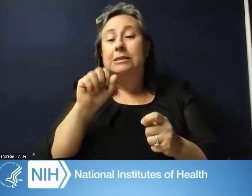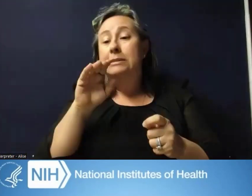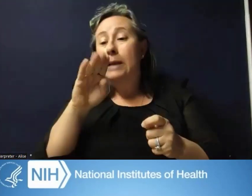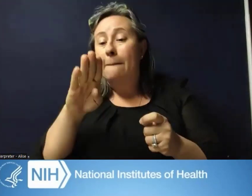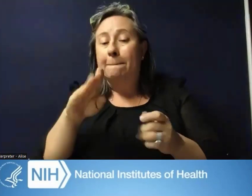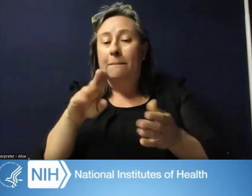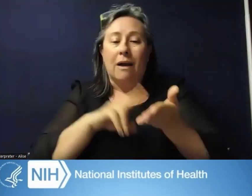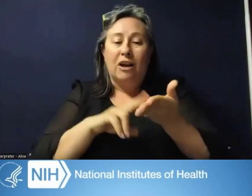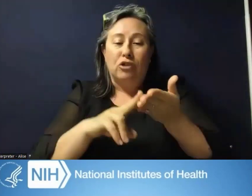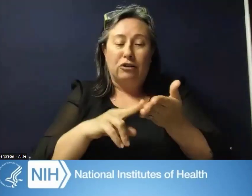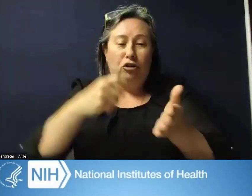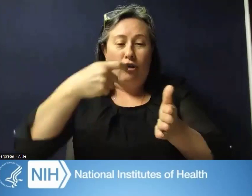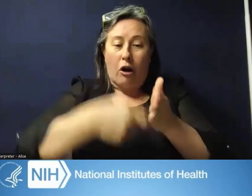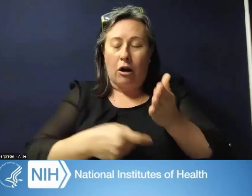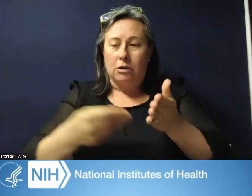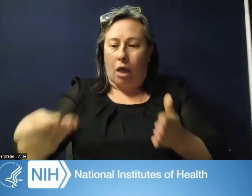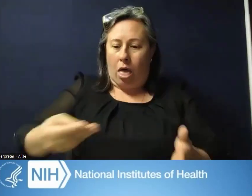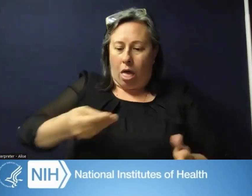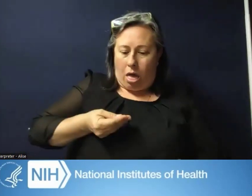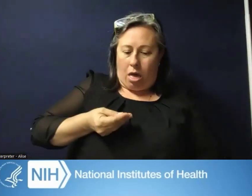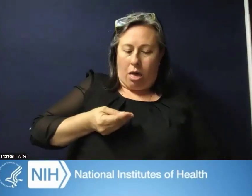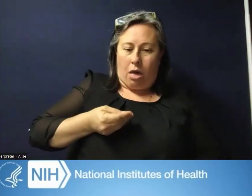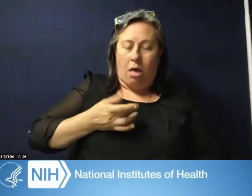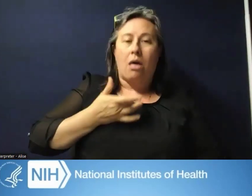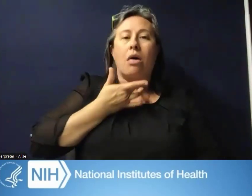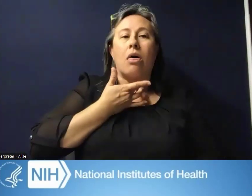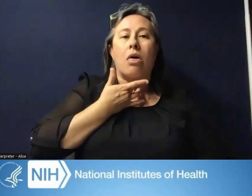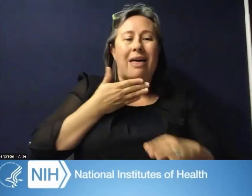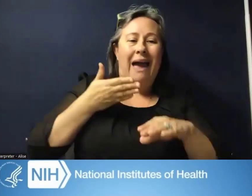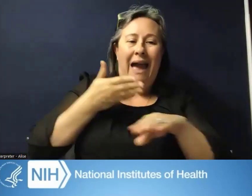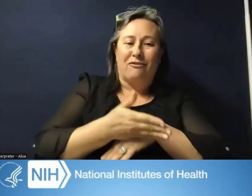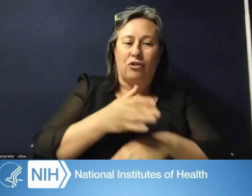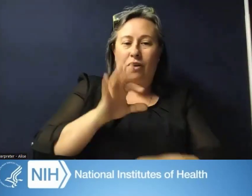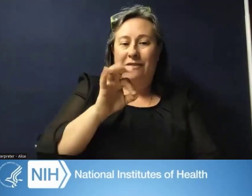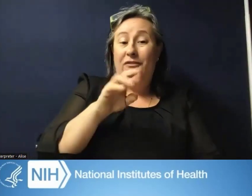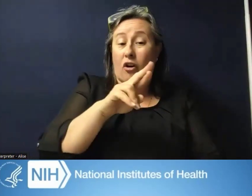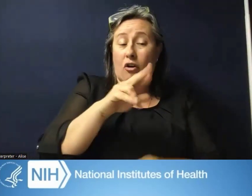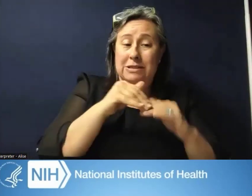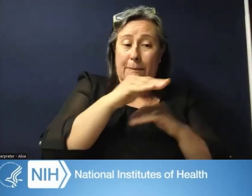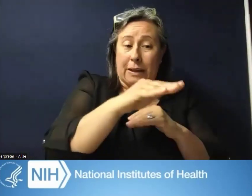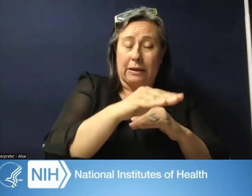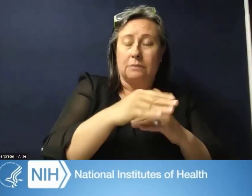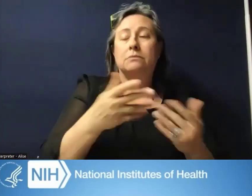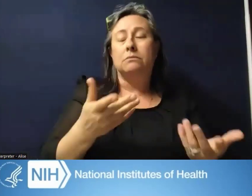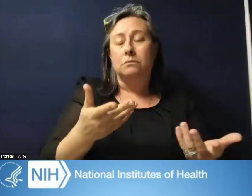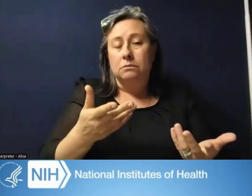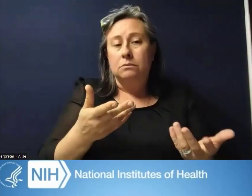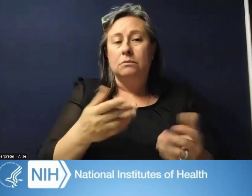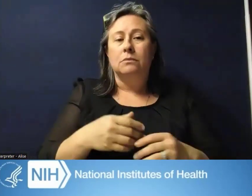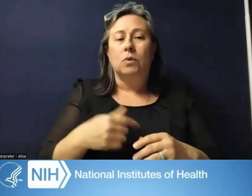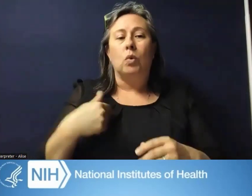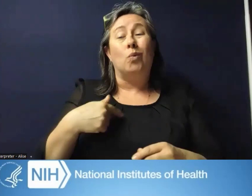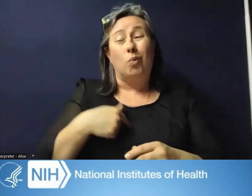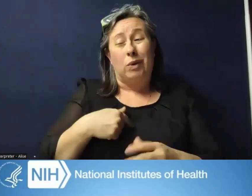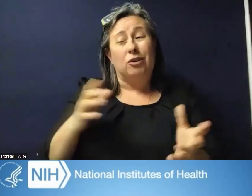that came in after the FFR was submitted. We encourage not to even submit the FFR